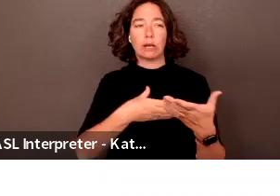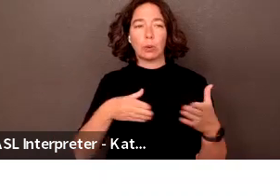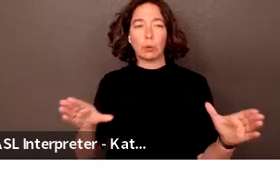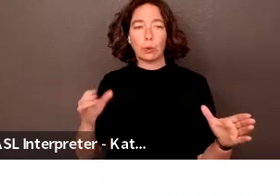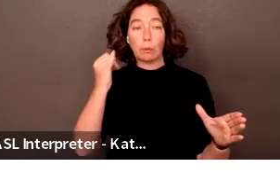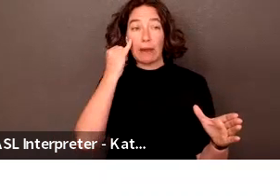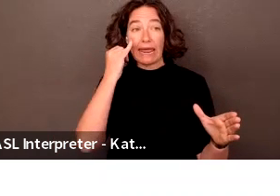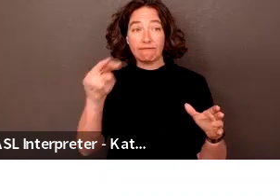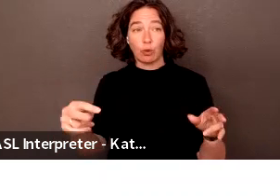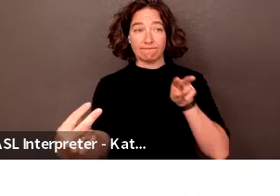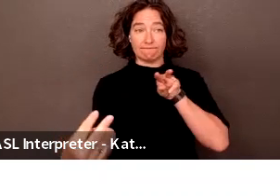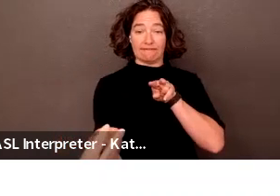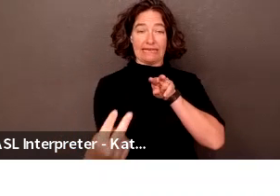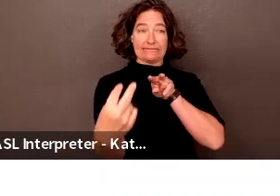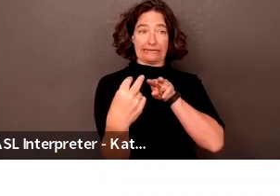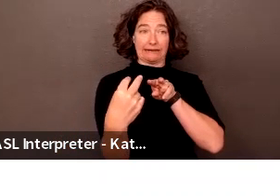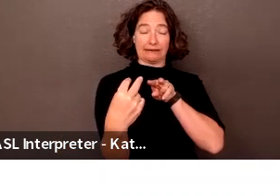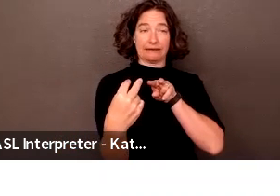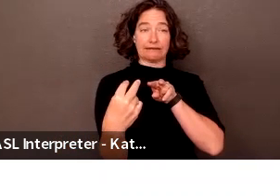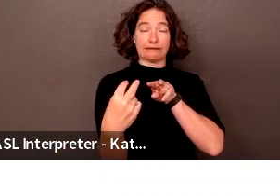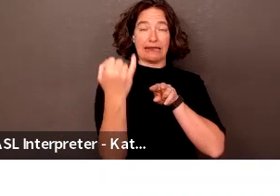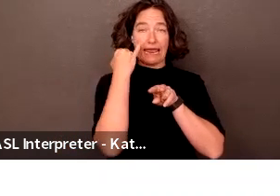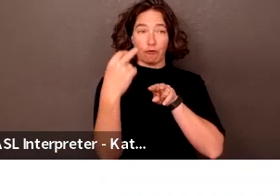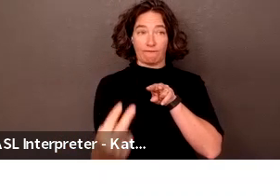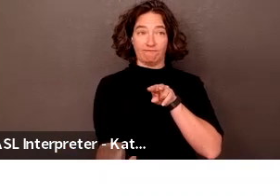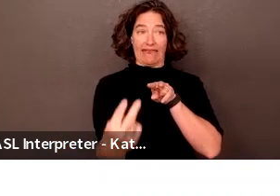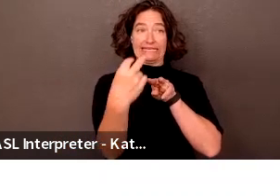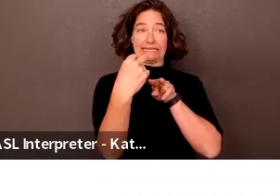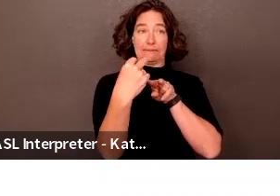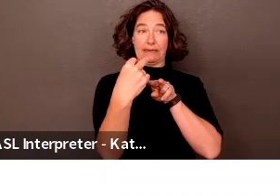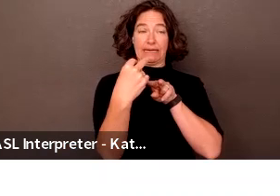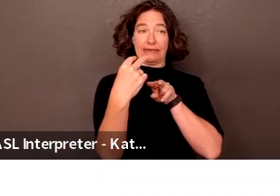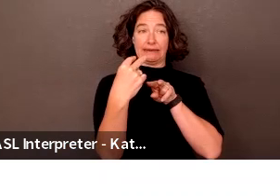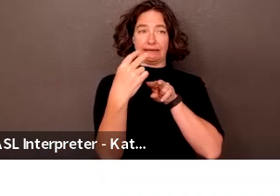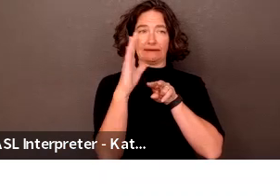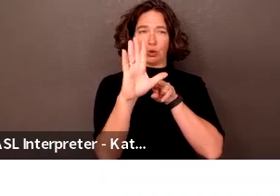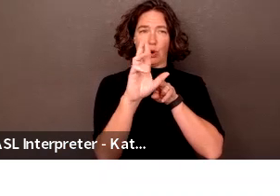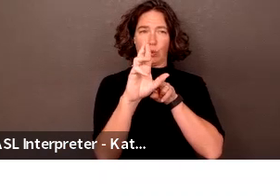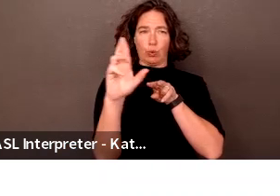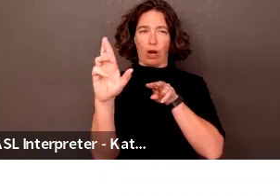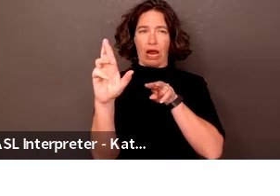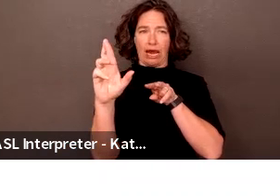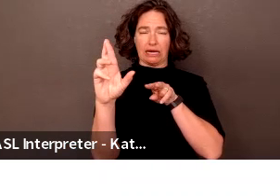but we are practicing inclusive meeting practices for people who have low vision or are blind. I'm at the front